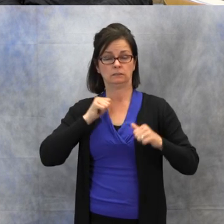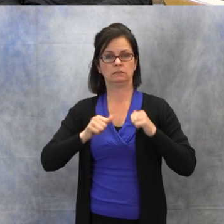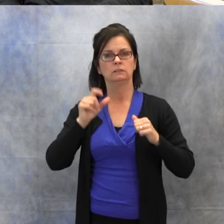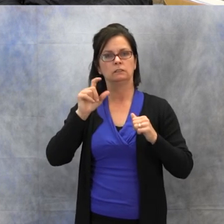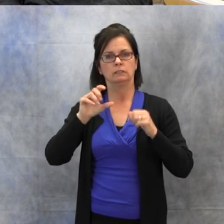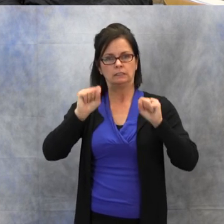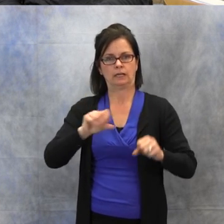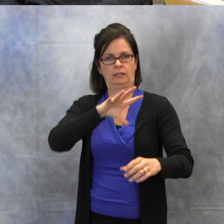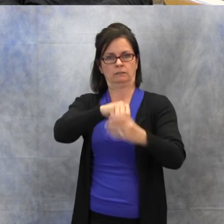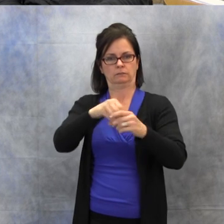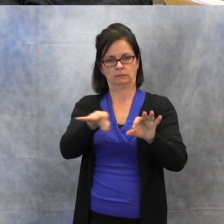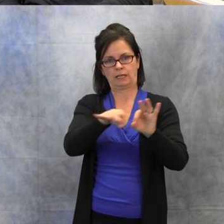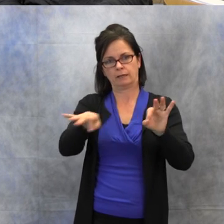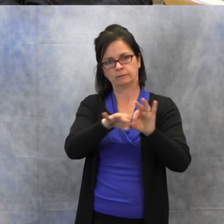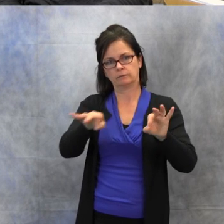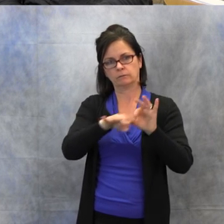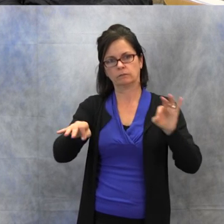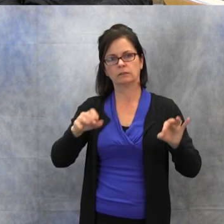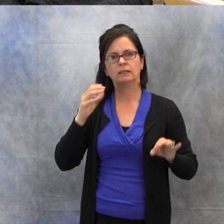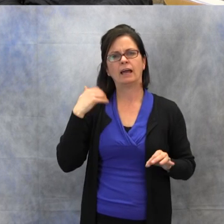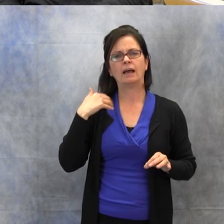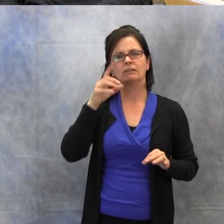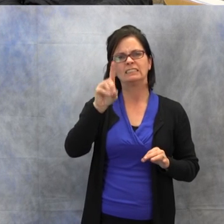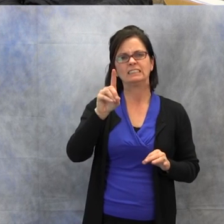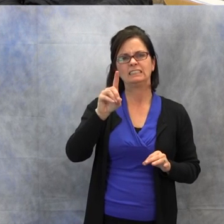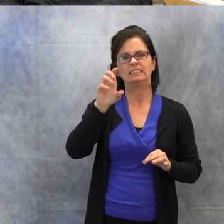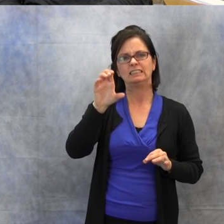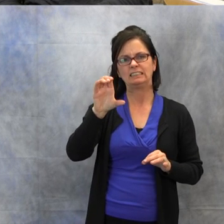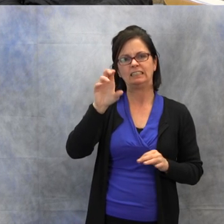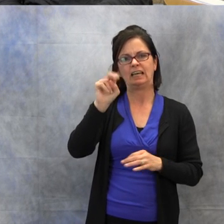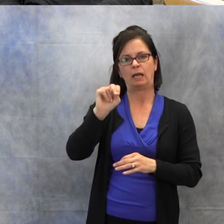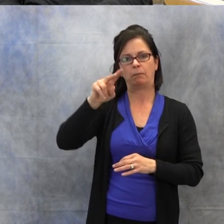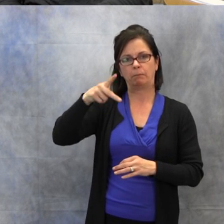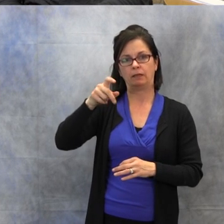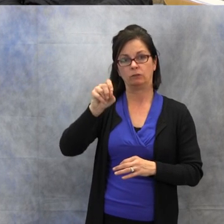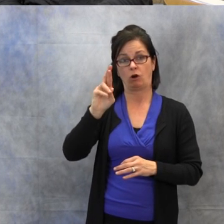the dcmp.org website, which allows you